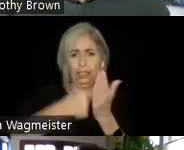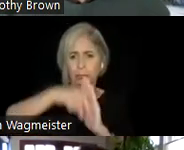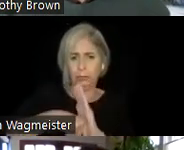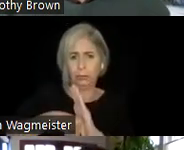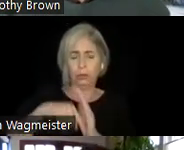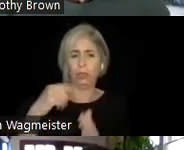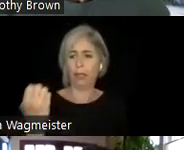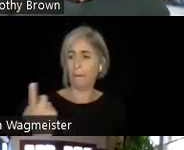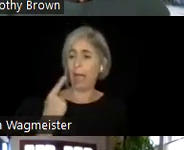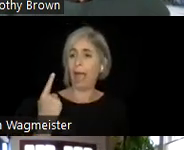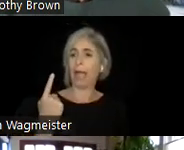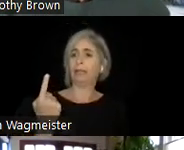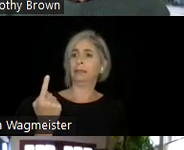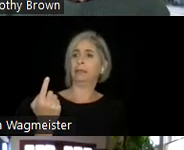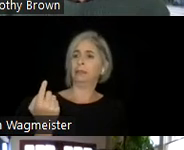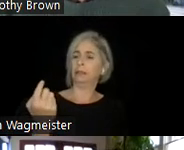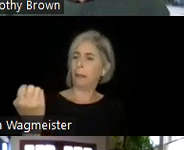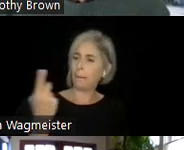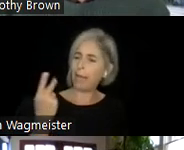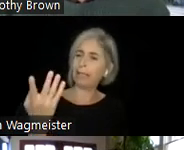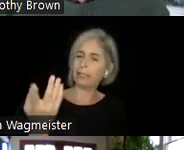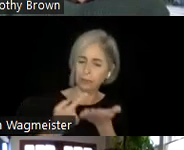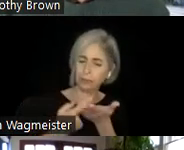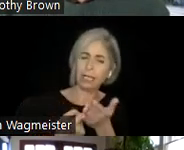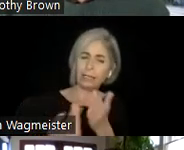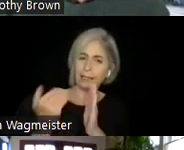taken, it deserves additional obviously discussion, a lot of